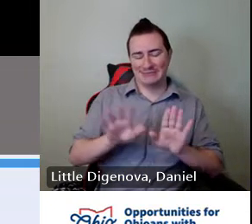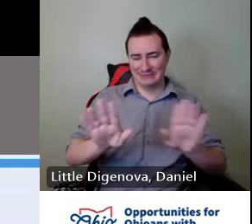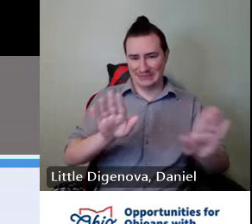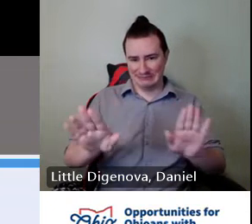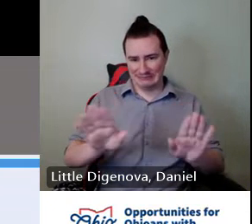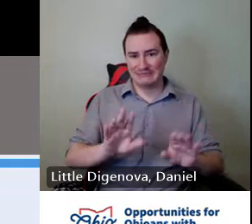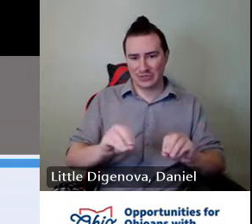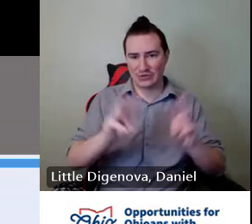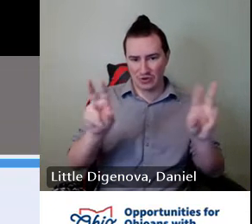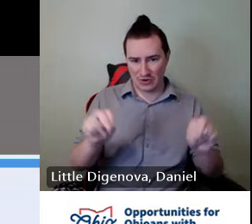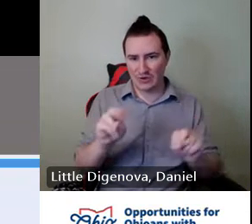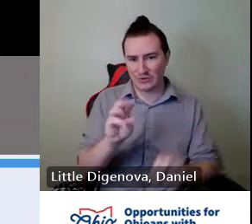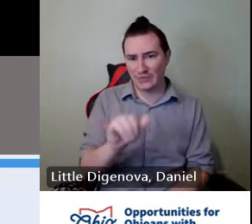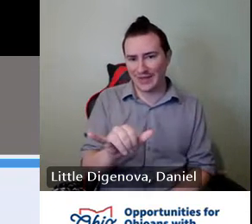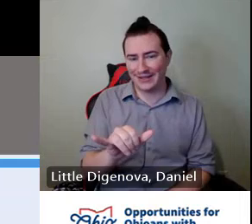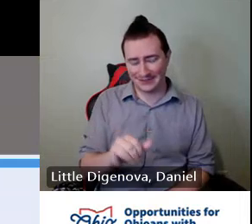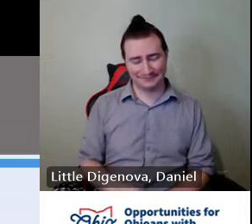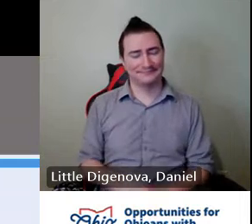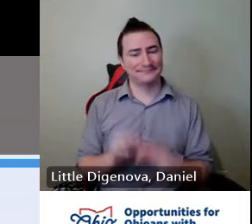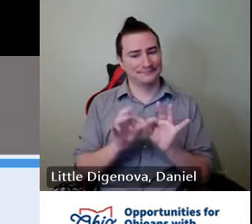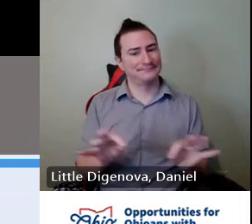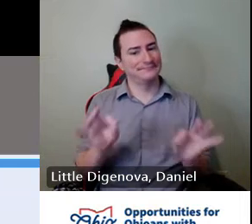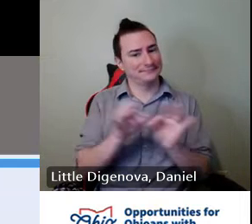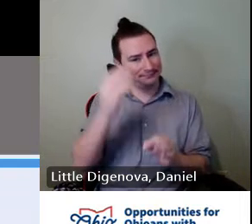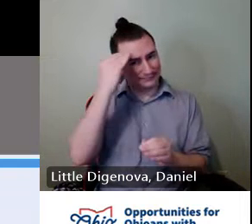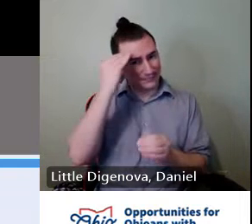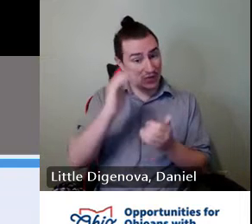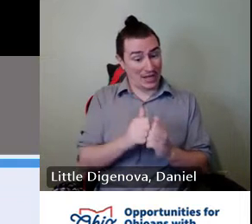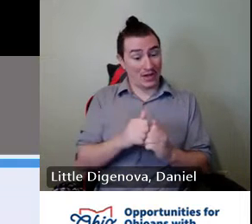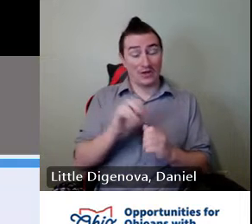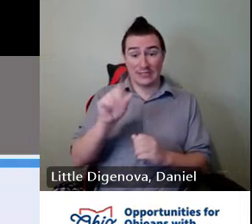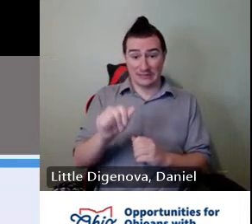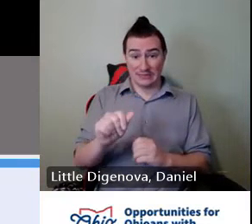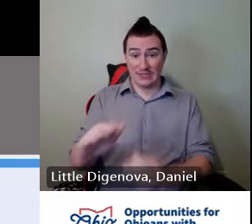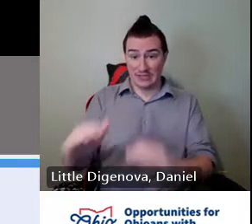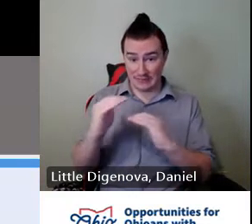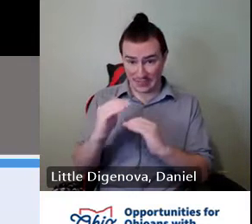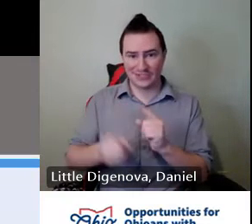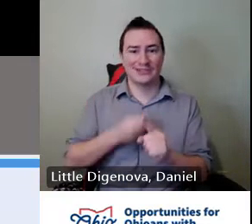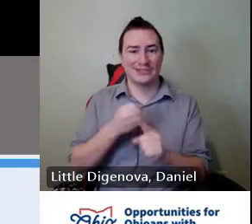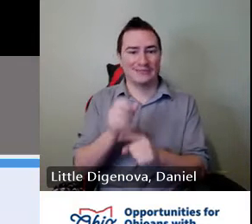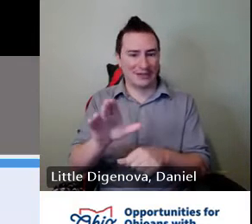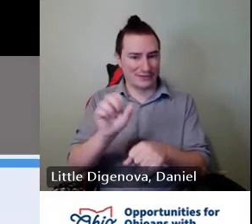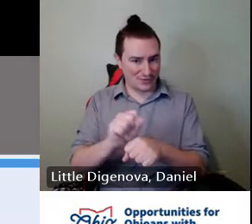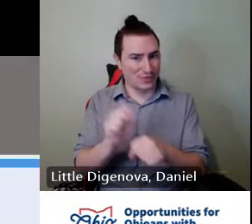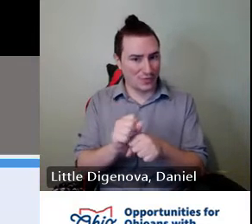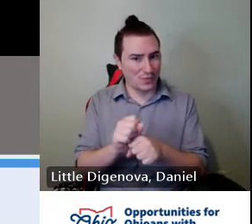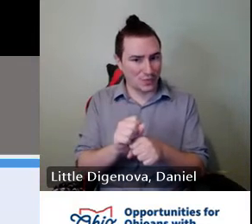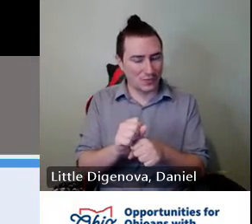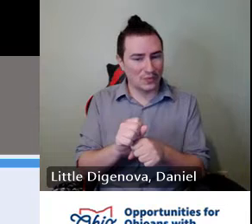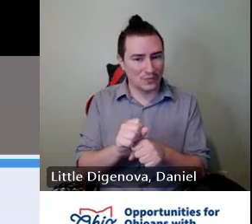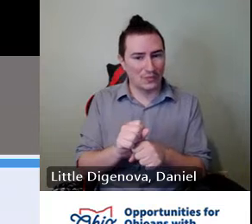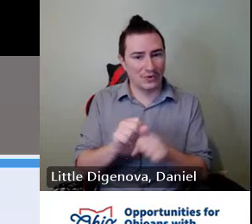related limitation impacts work performance, or accessing the environment. Understanding some of the characteristics of invisible